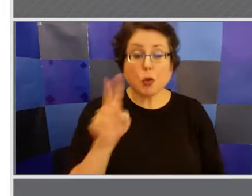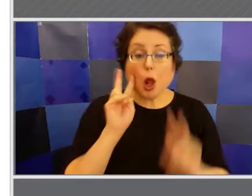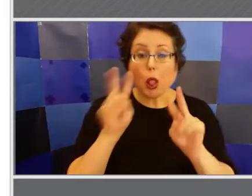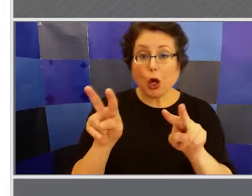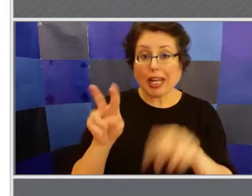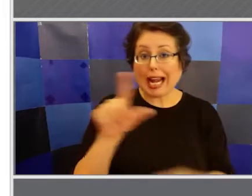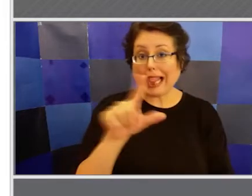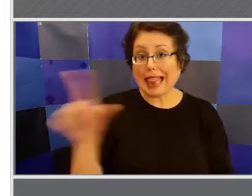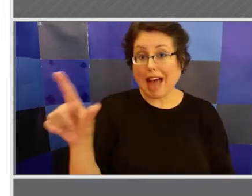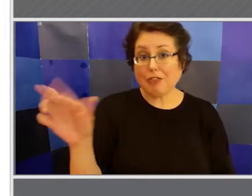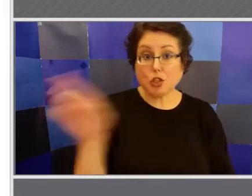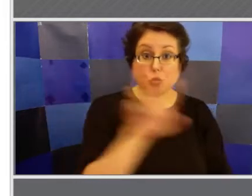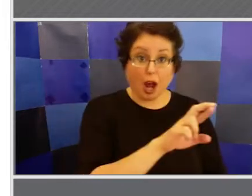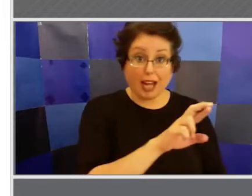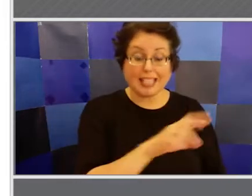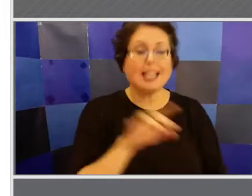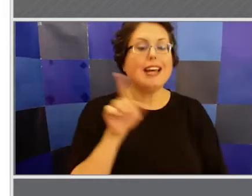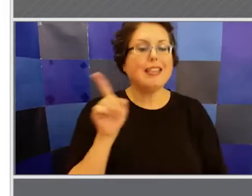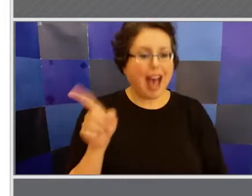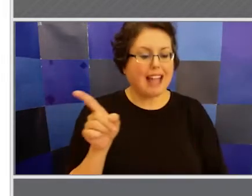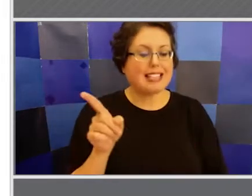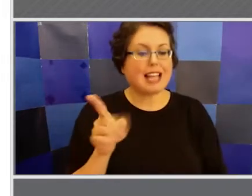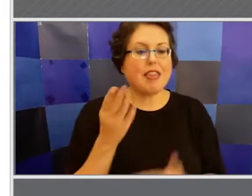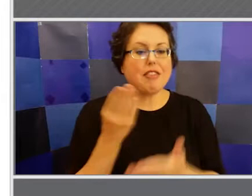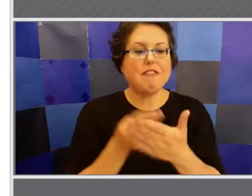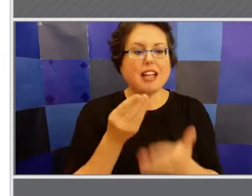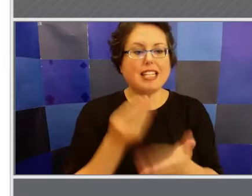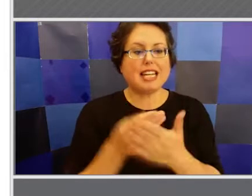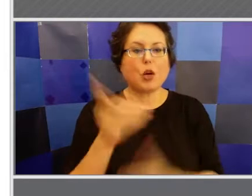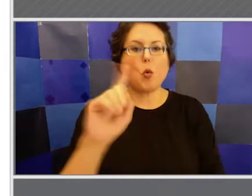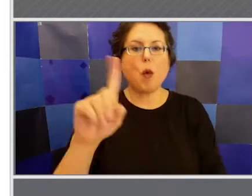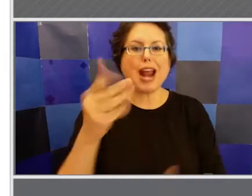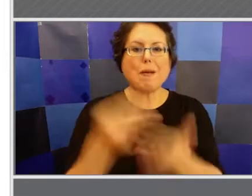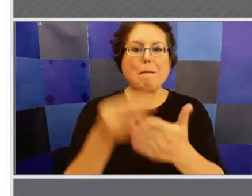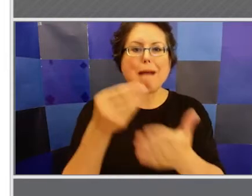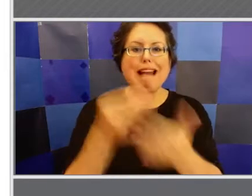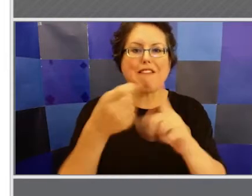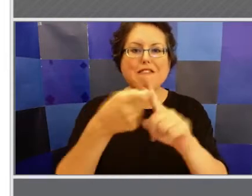These are the fun services that comprise the capital budget.